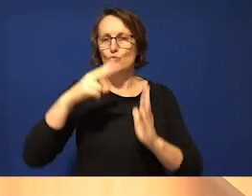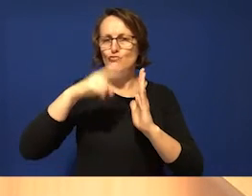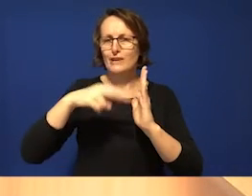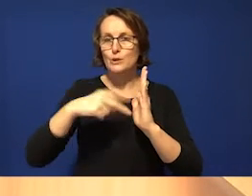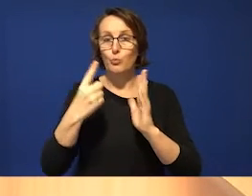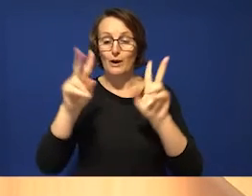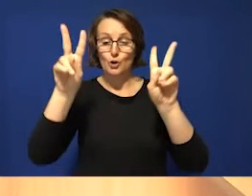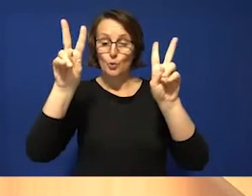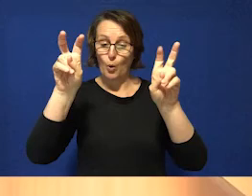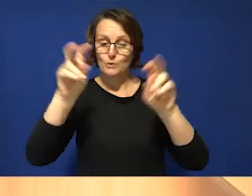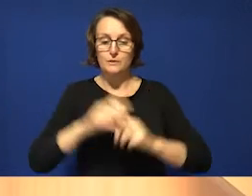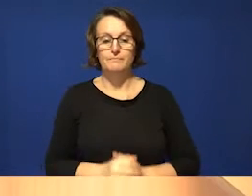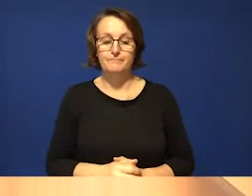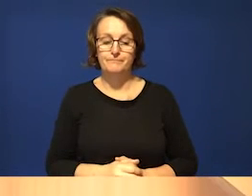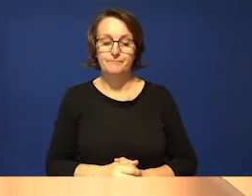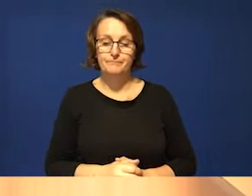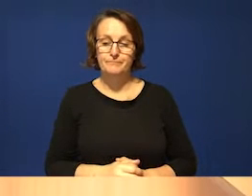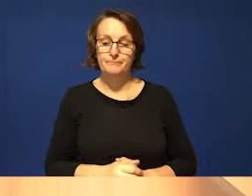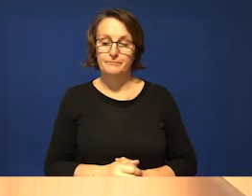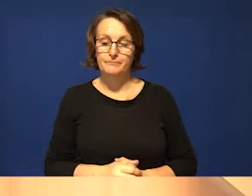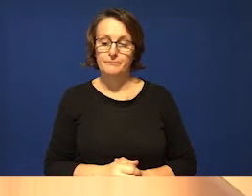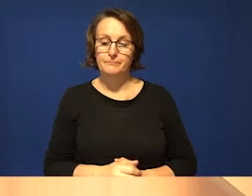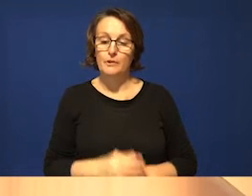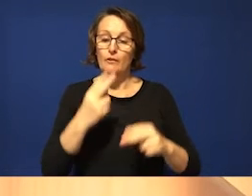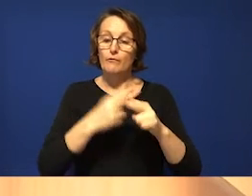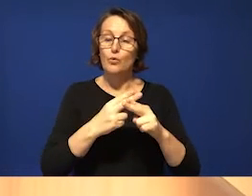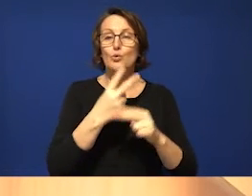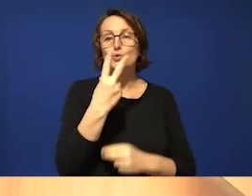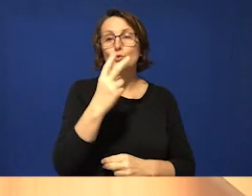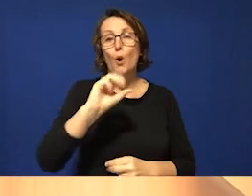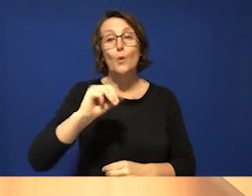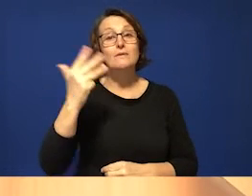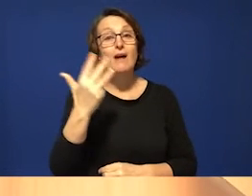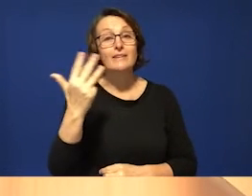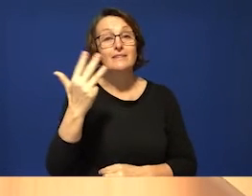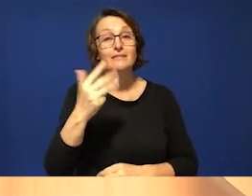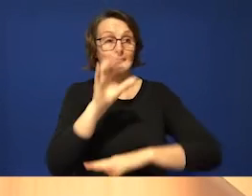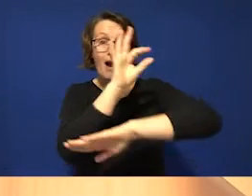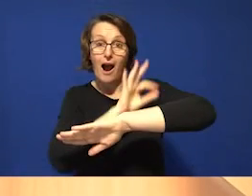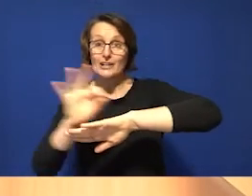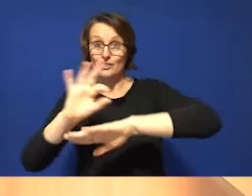from the citation for the 2019 Architecture Medal the Architecture Medal.